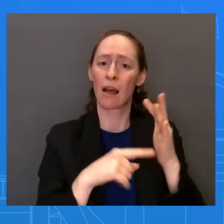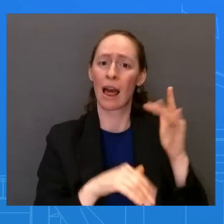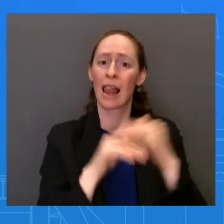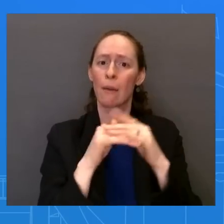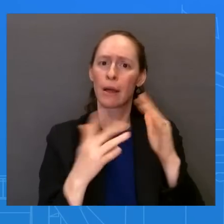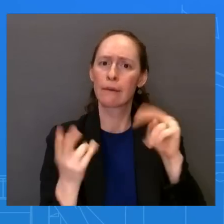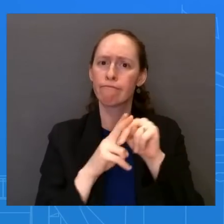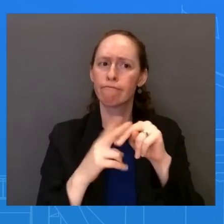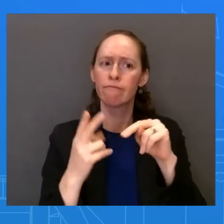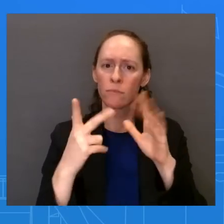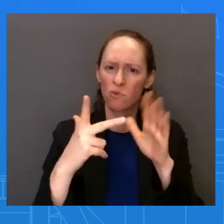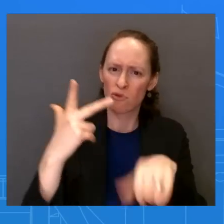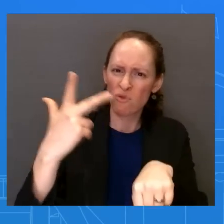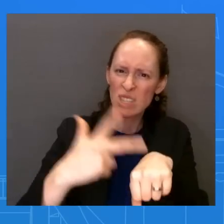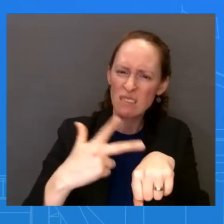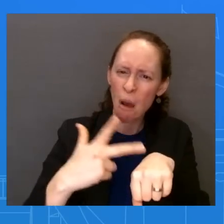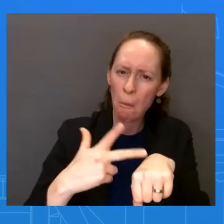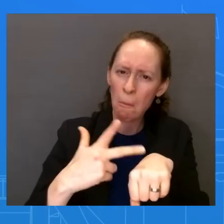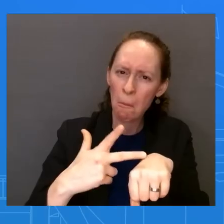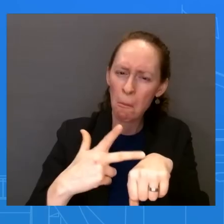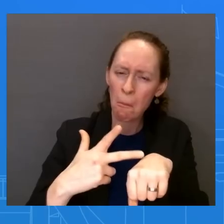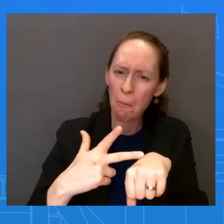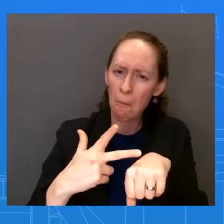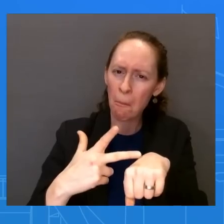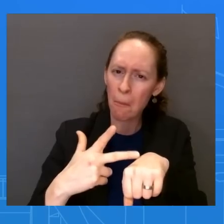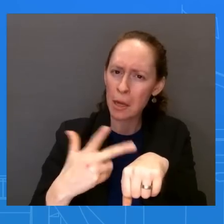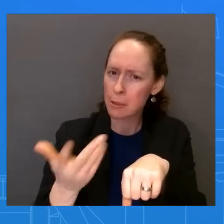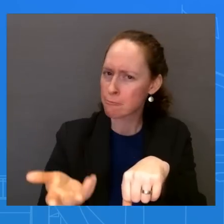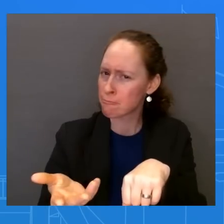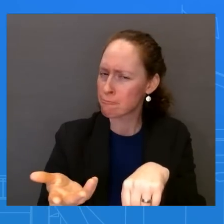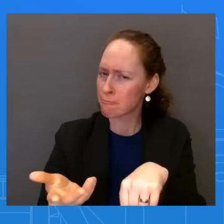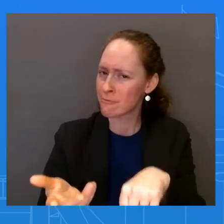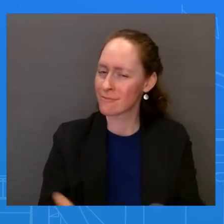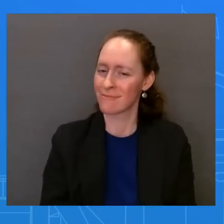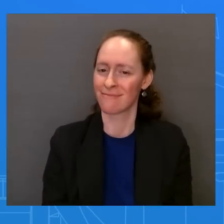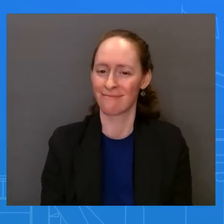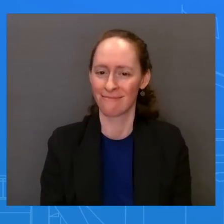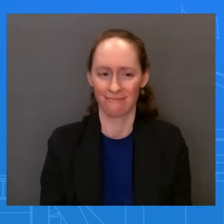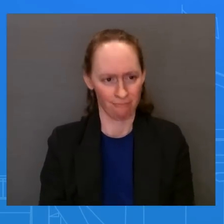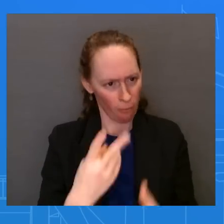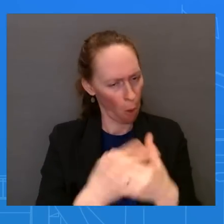it is their constitutional duty for Congress to deal with this issue.